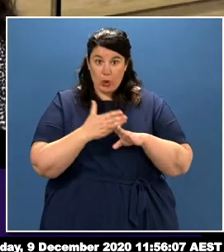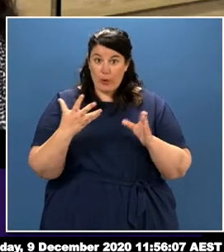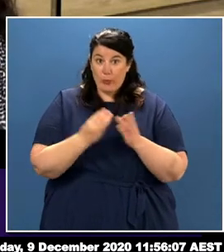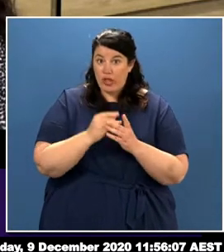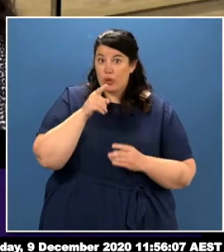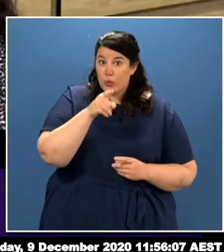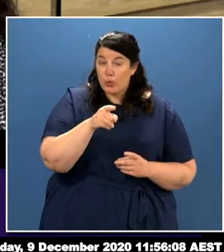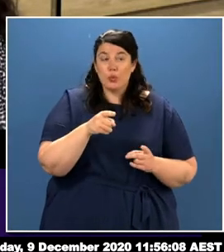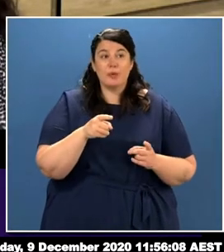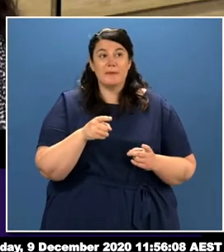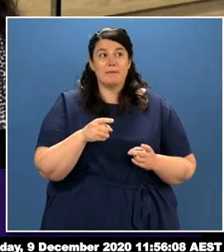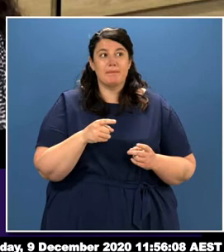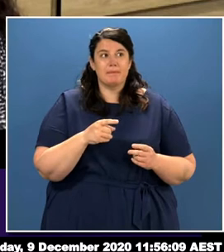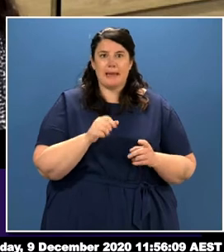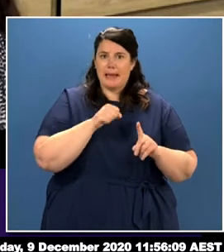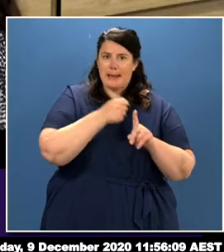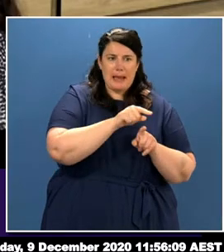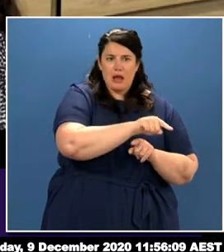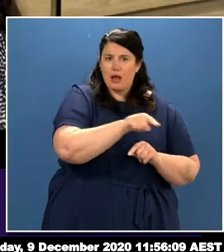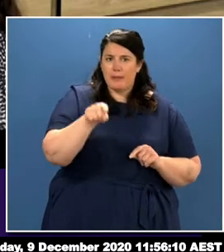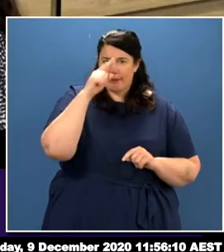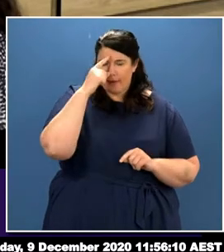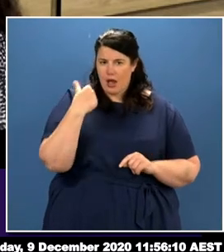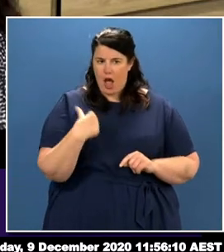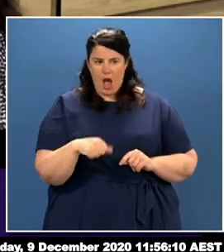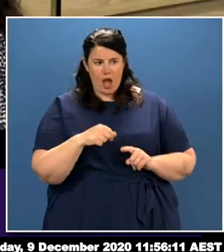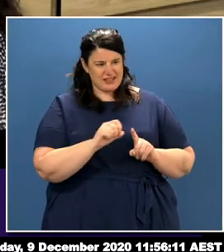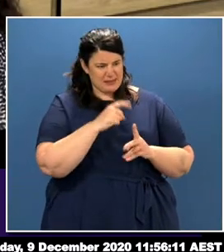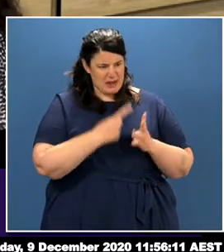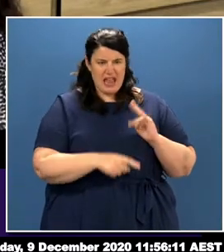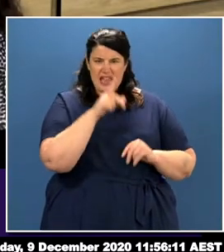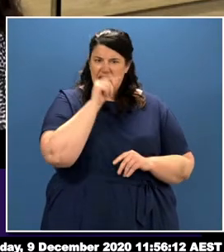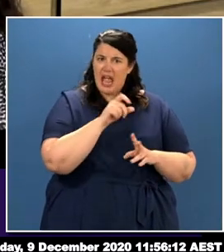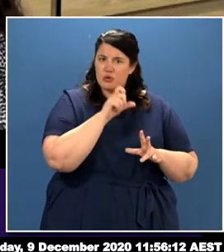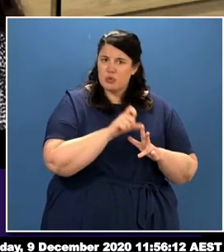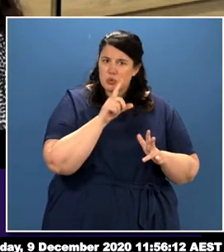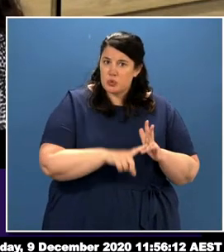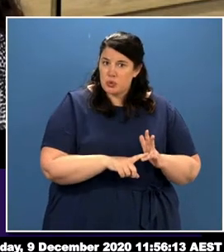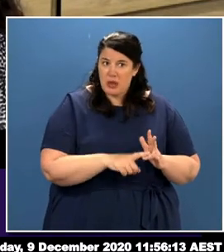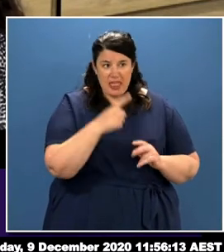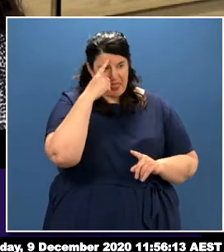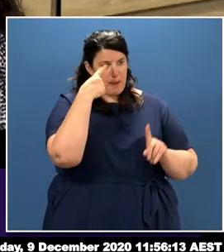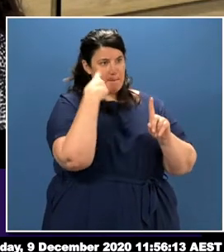likely to have had a positive impact on your colleagues' perceptions of disability?